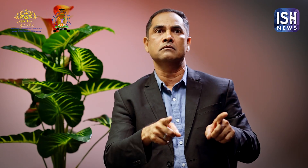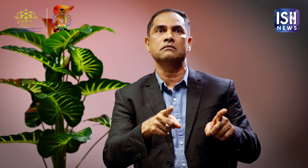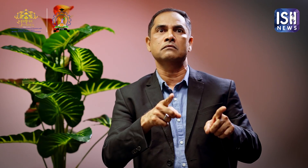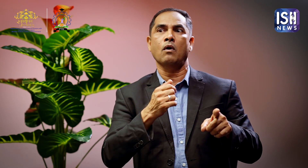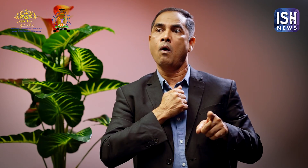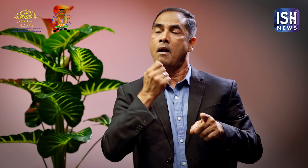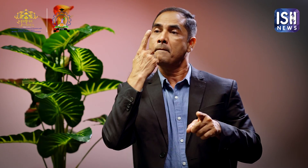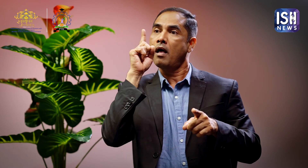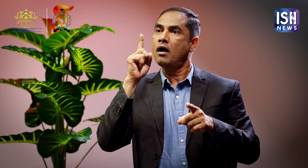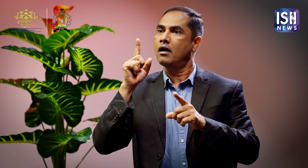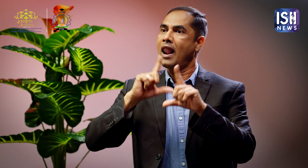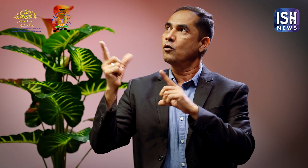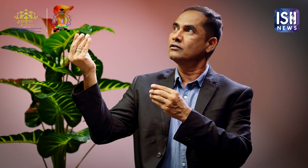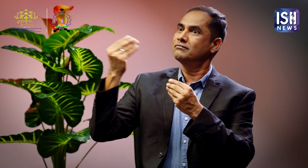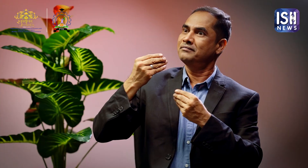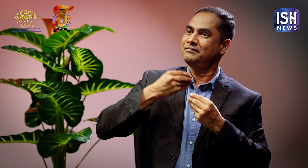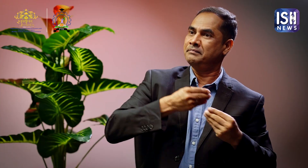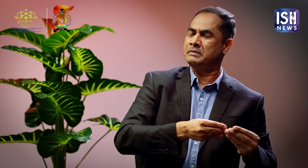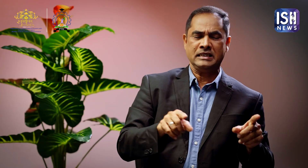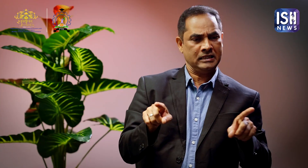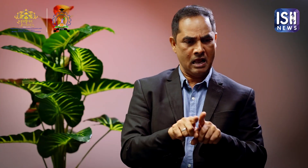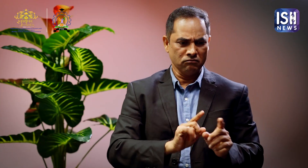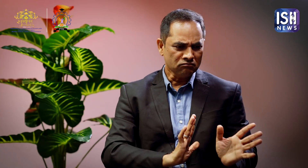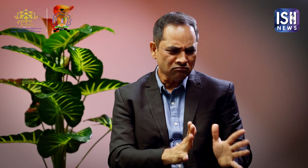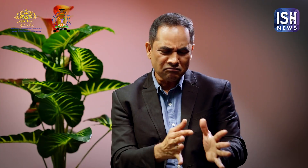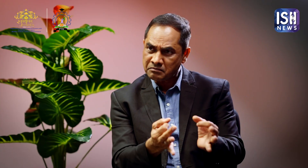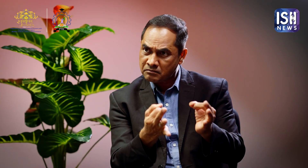The Deaf children accquire or were taught ISL as their mother language.